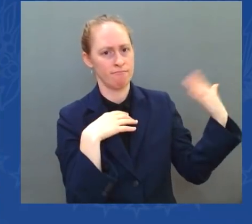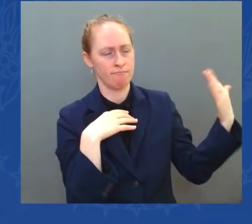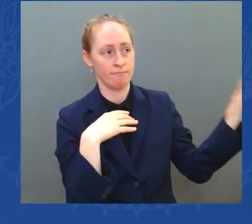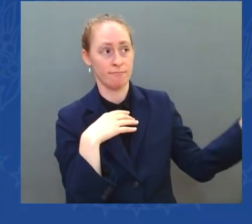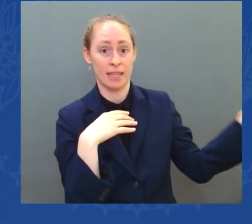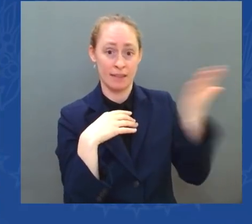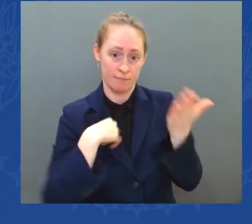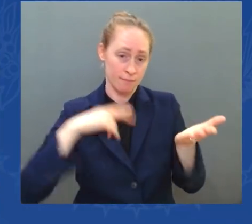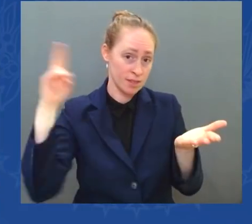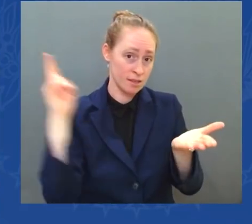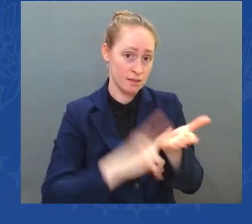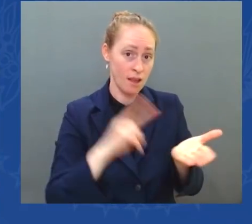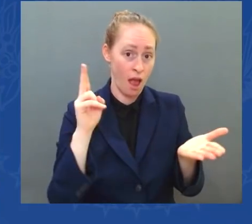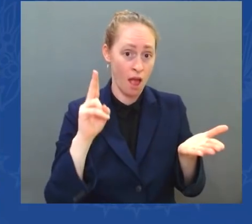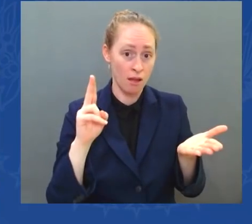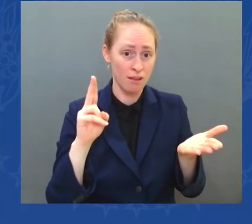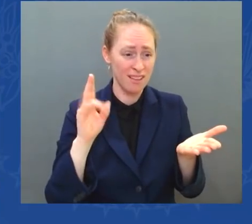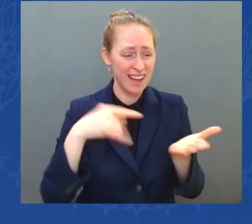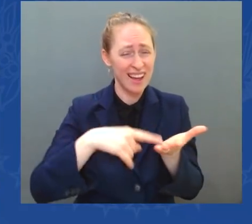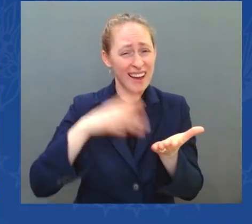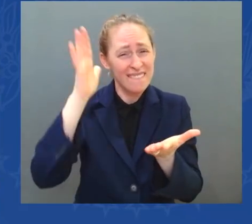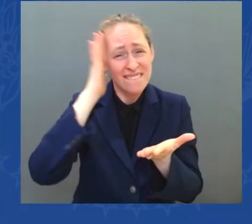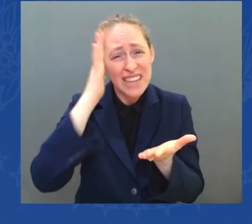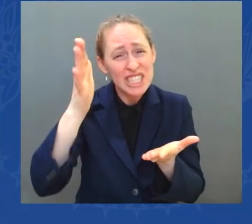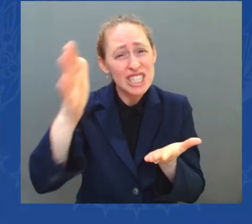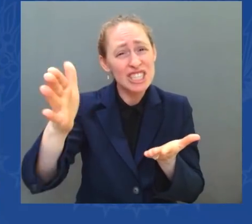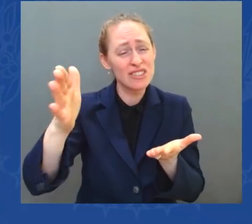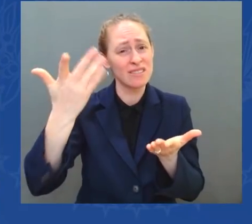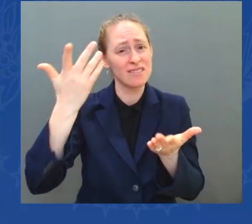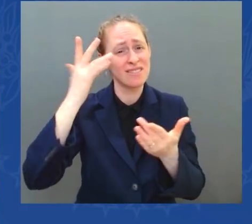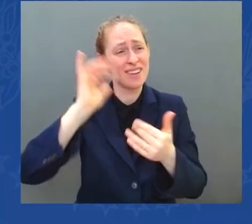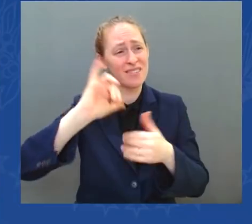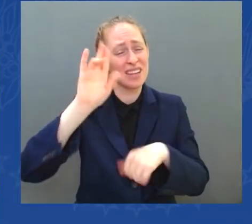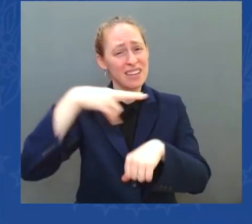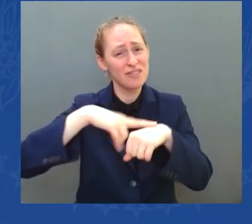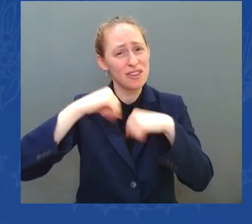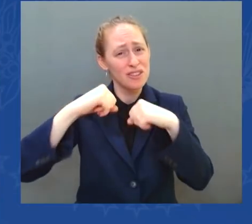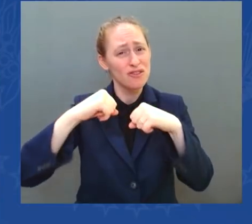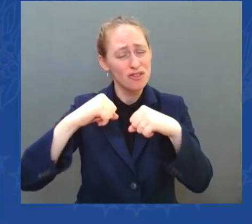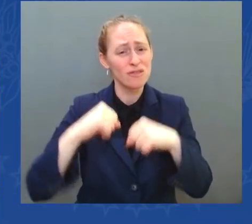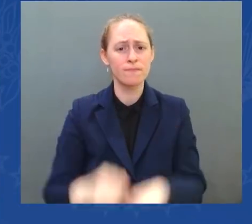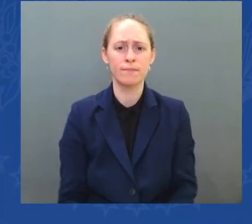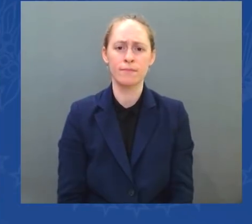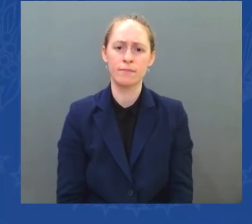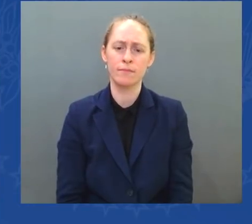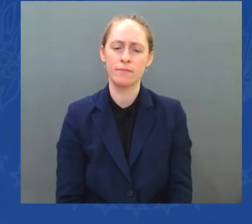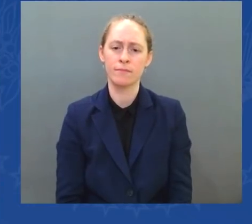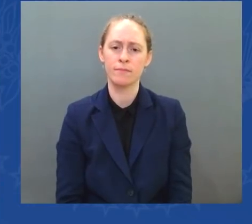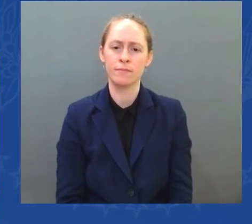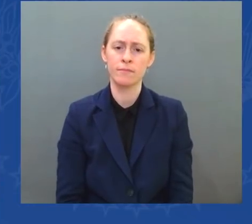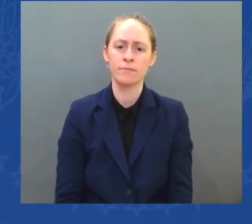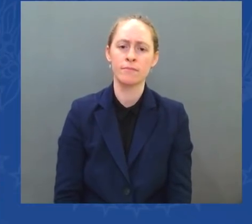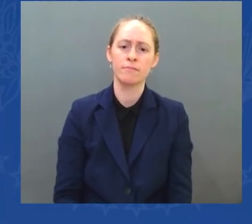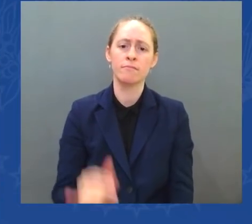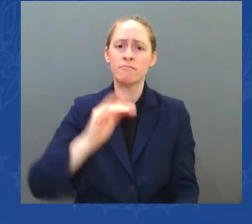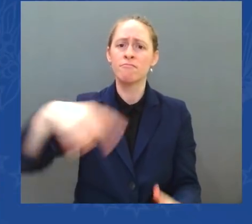Companies are ready to invest in America and American communities and American workers, but they need to see that their government